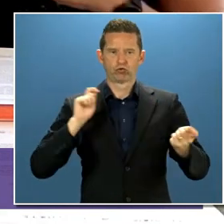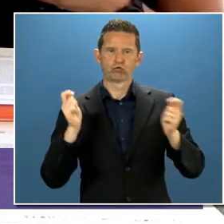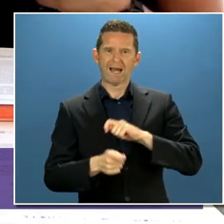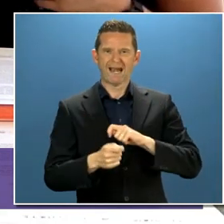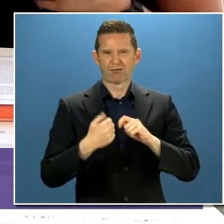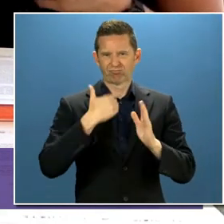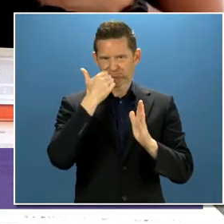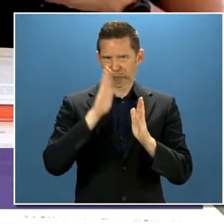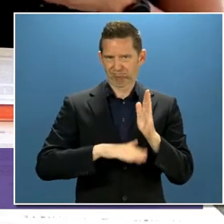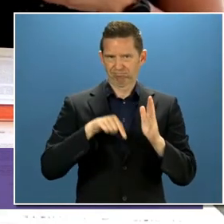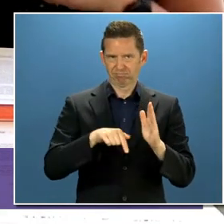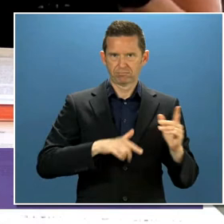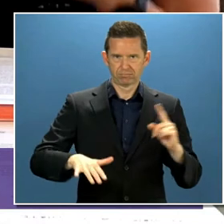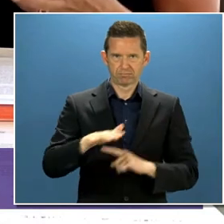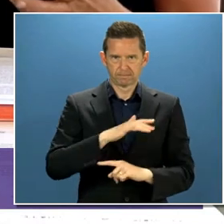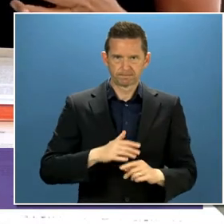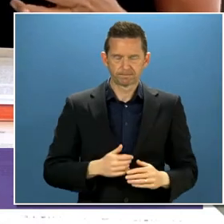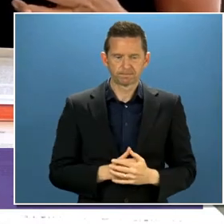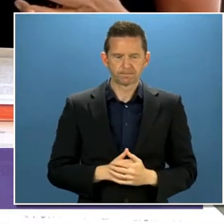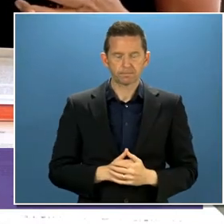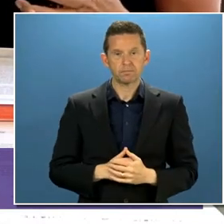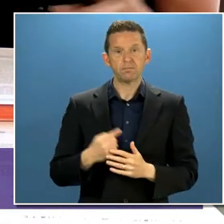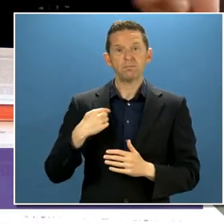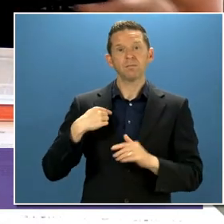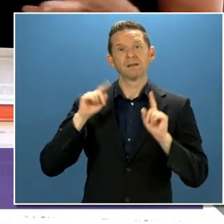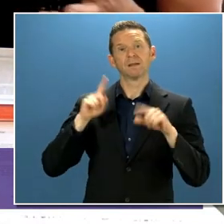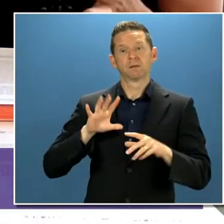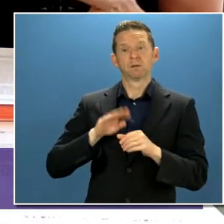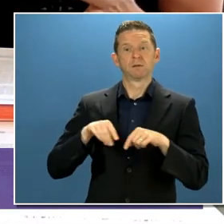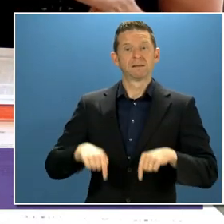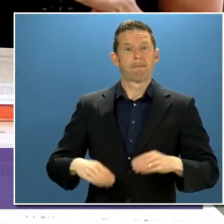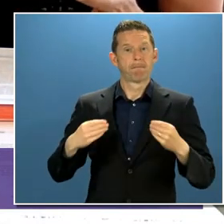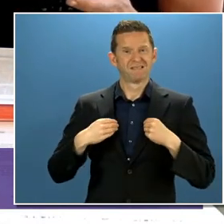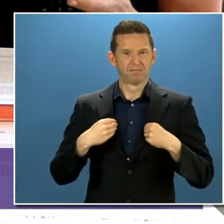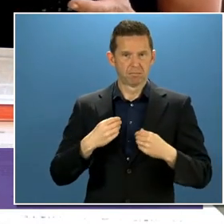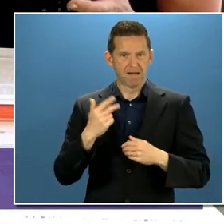And coming into the business, I think it was 18 months old when I came into the